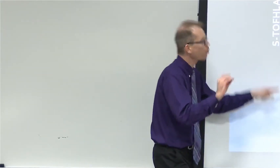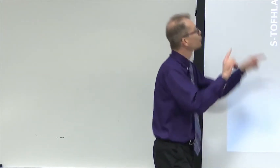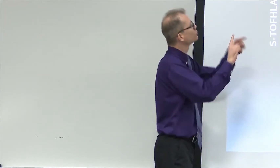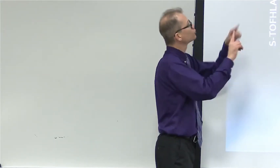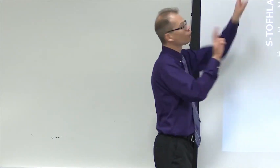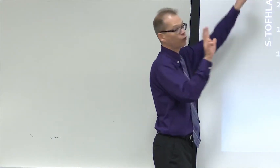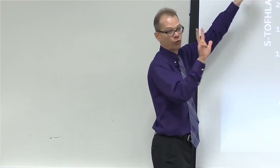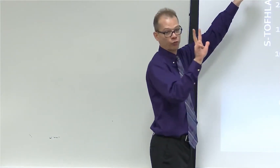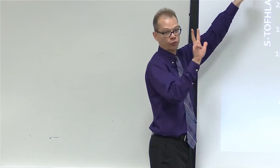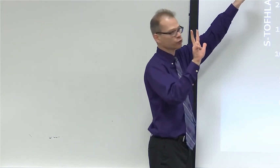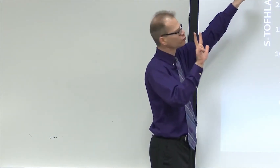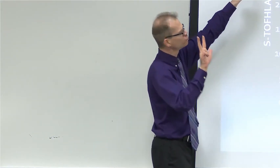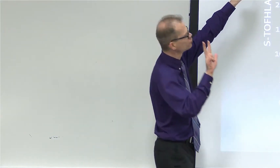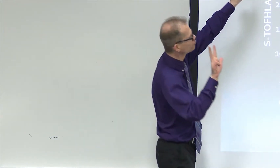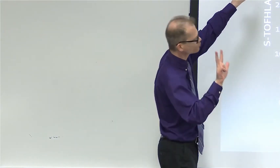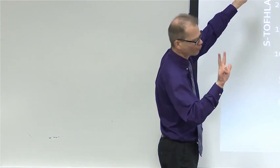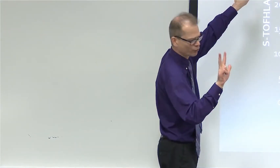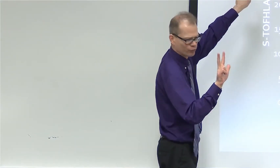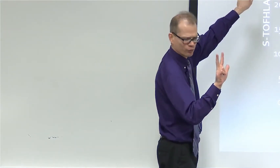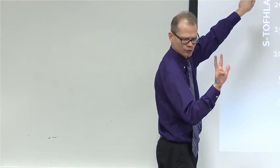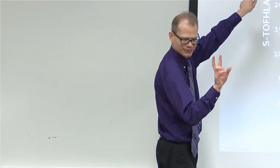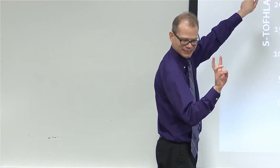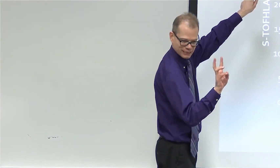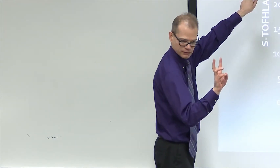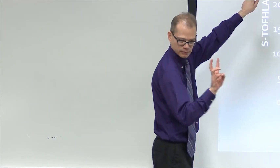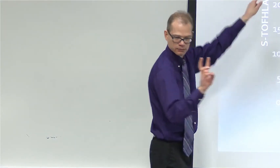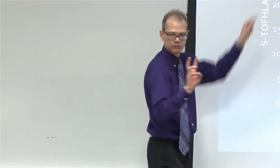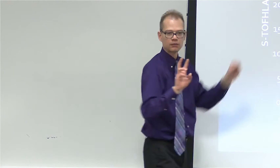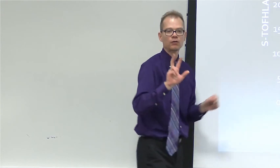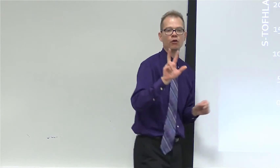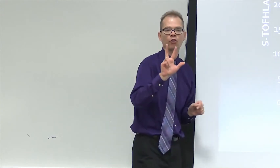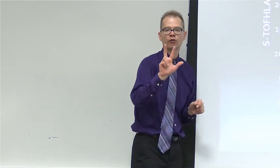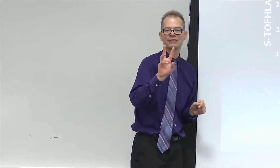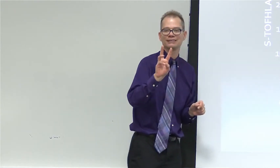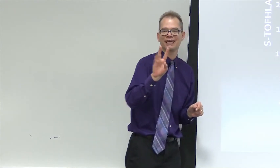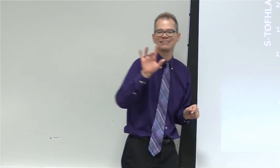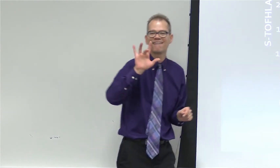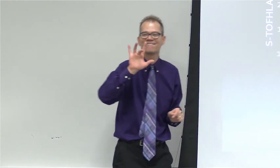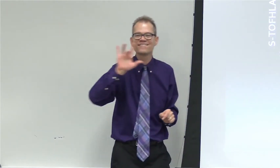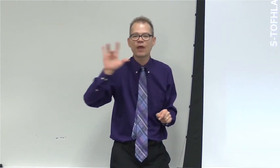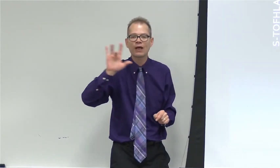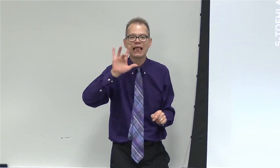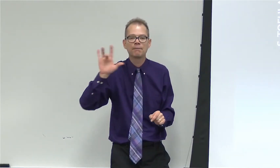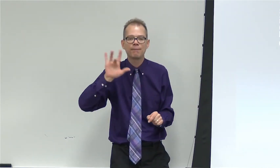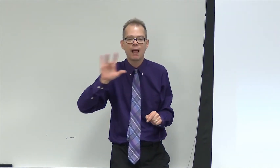Zero to 36, I think. We had 36 fill-in-the-blank questions.